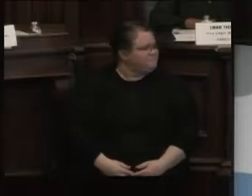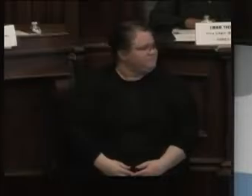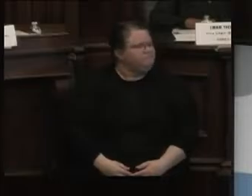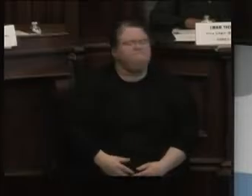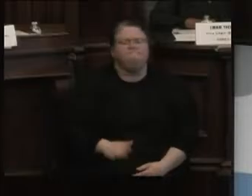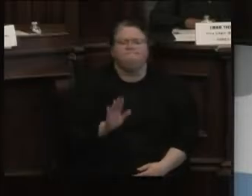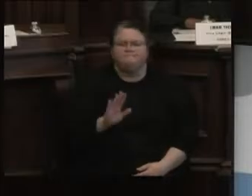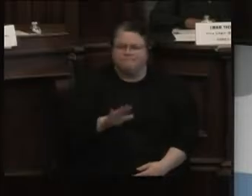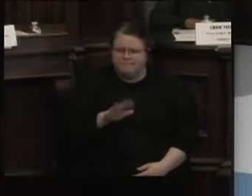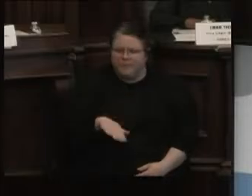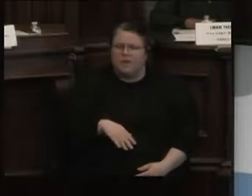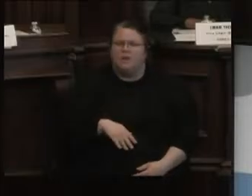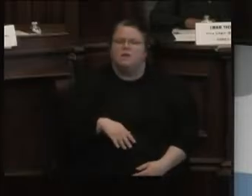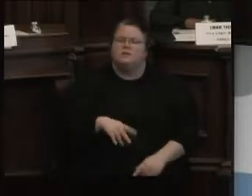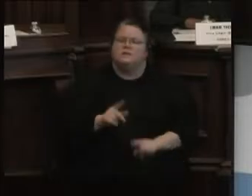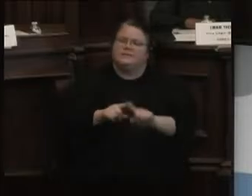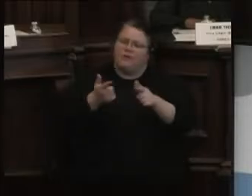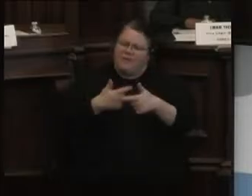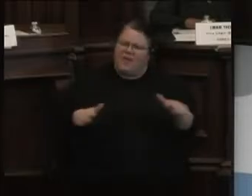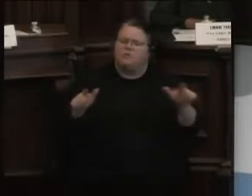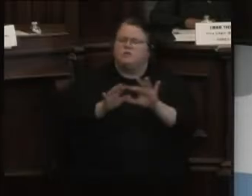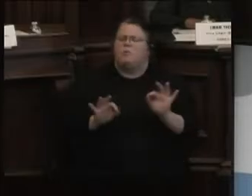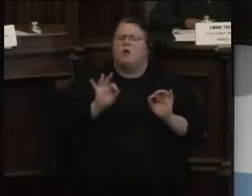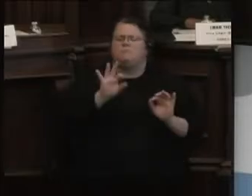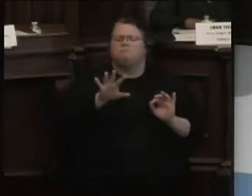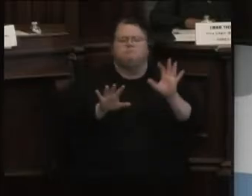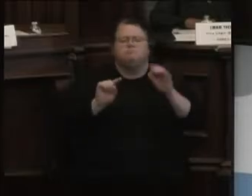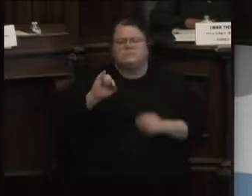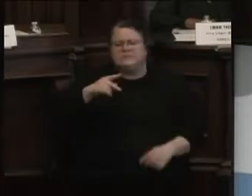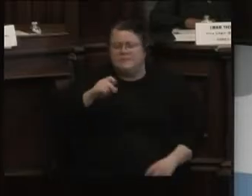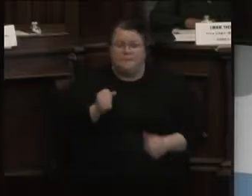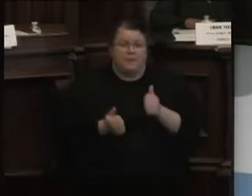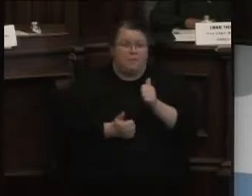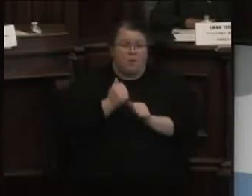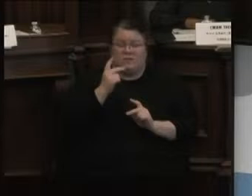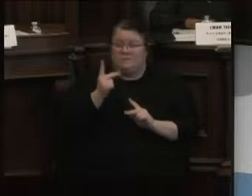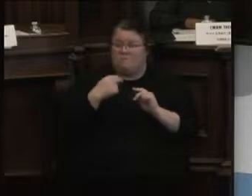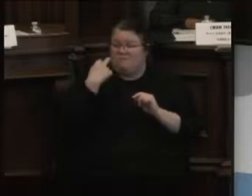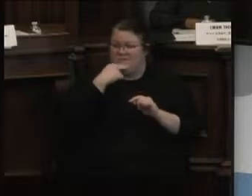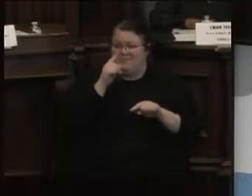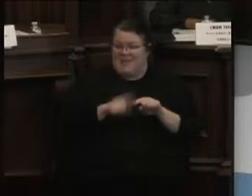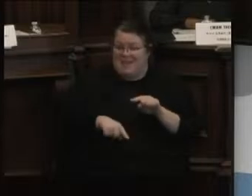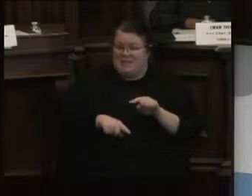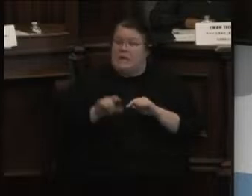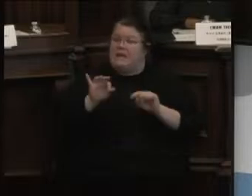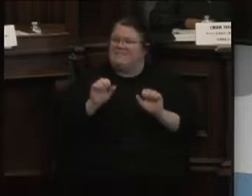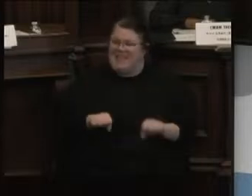So I just they need to know that that exists. There are some important tips when you're